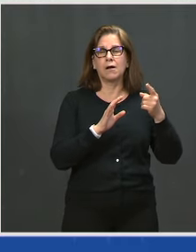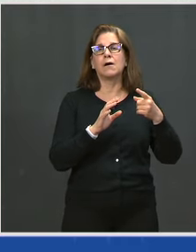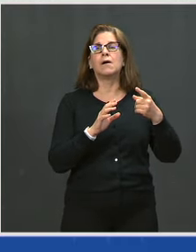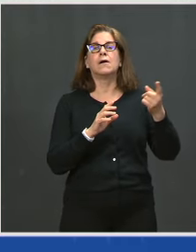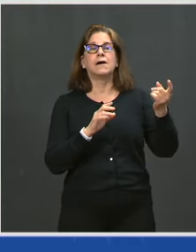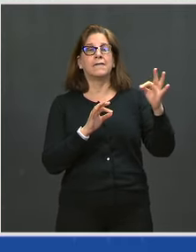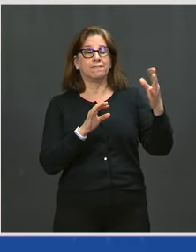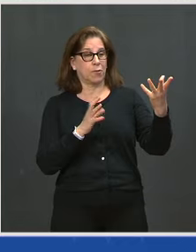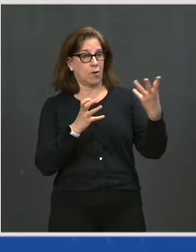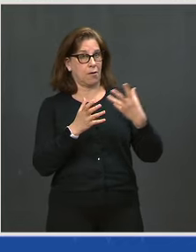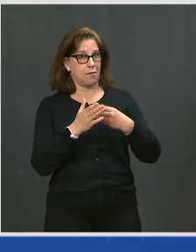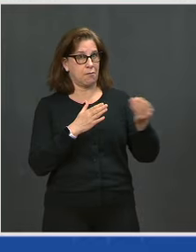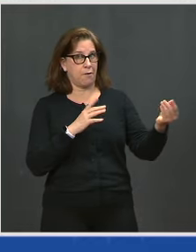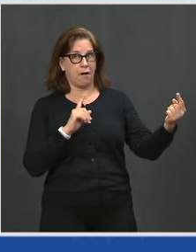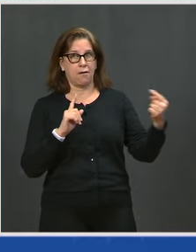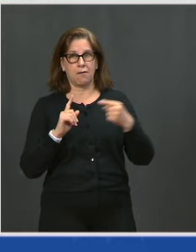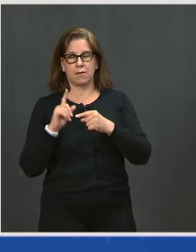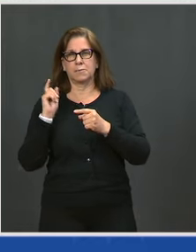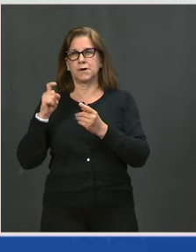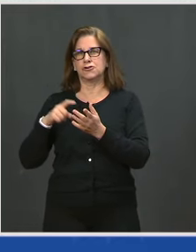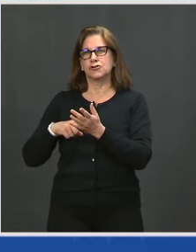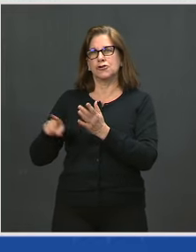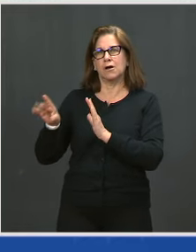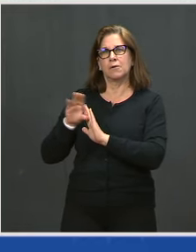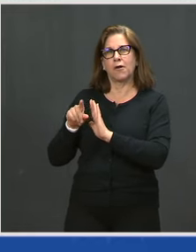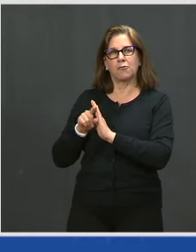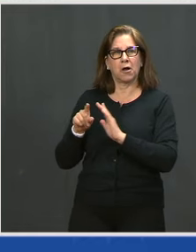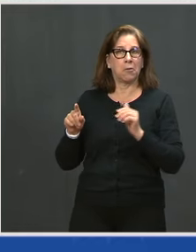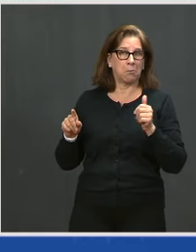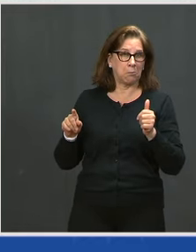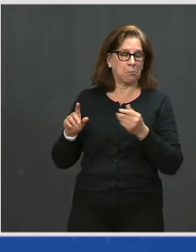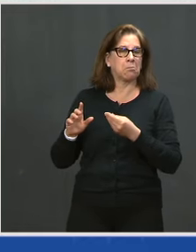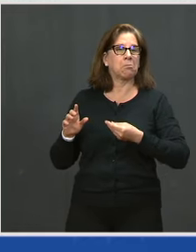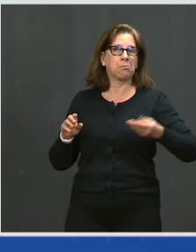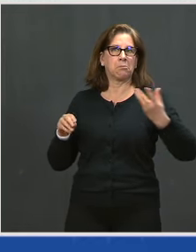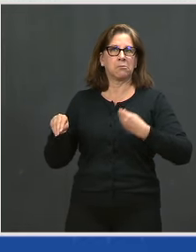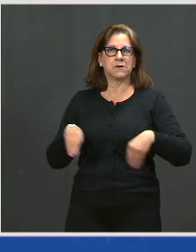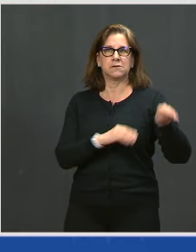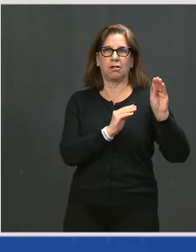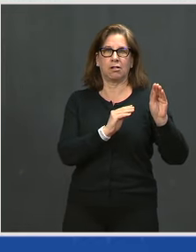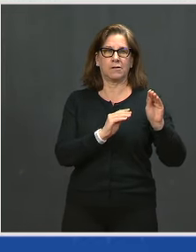the second action we're going to take -- back in 2000 -- the year 2000, the Bureau of Alcohol, Tobacco,